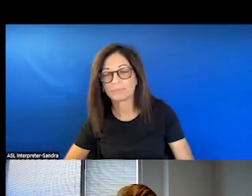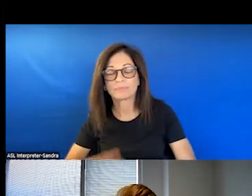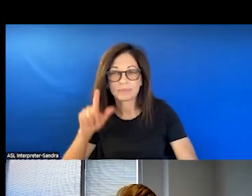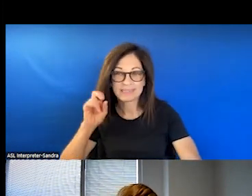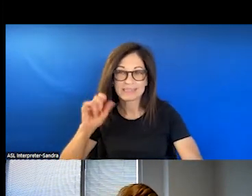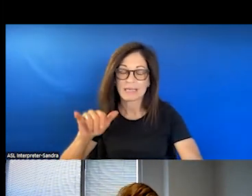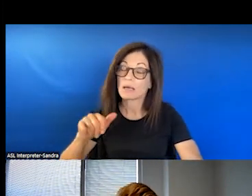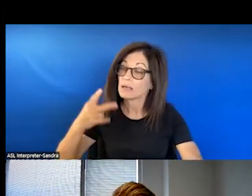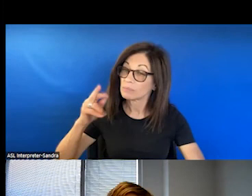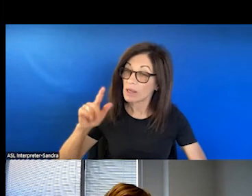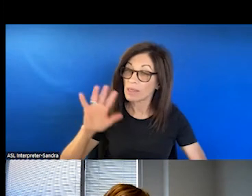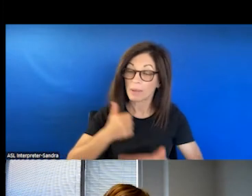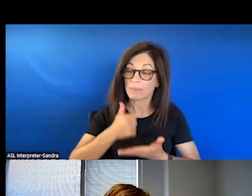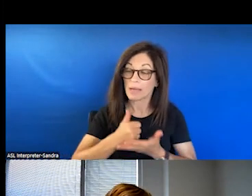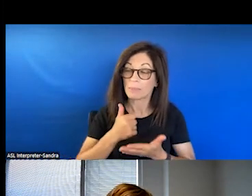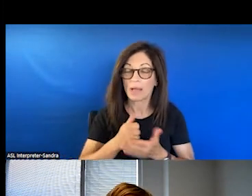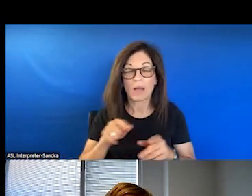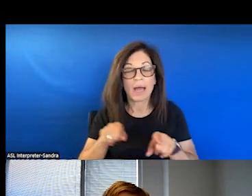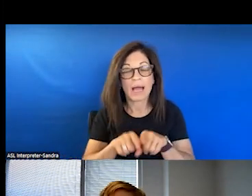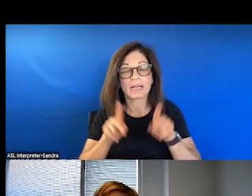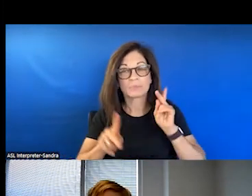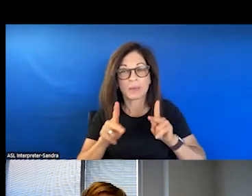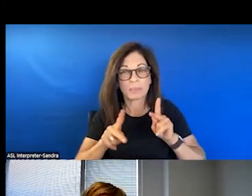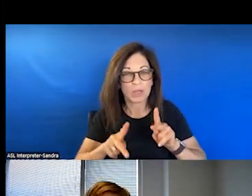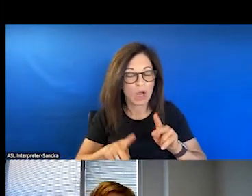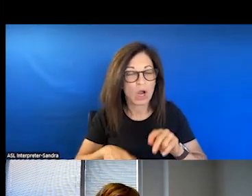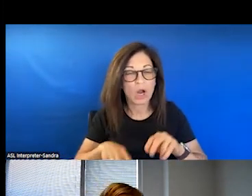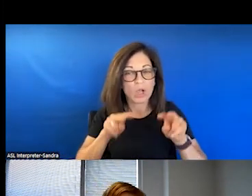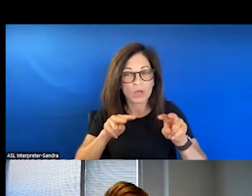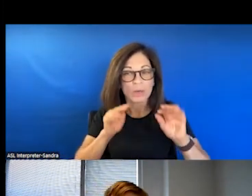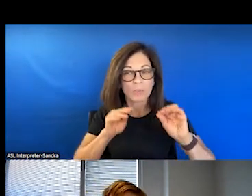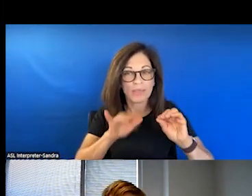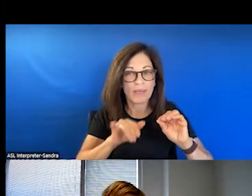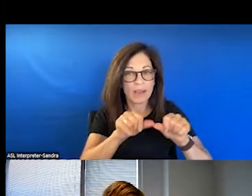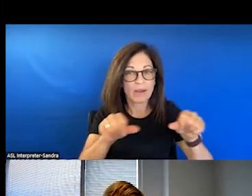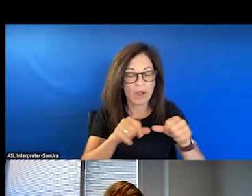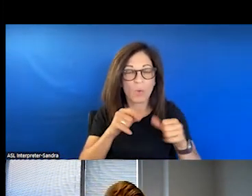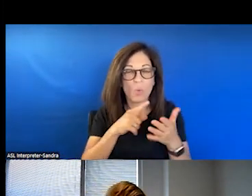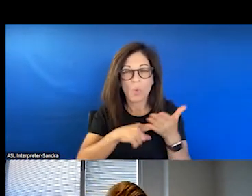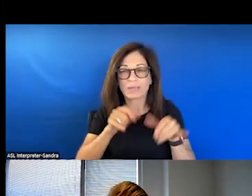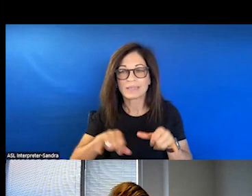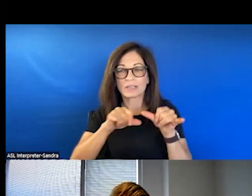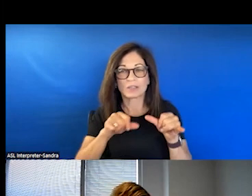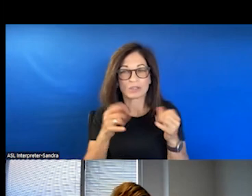AT WHAT THEY'RE PUTTING INTO THEIR, SPOT. THE STANDARDS IN PLACE FOR MOBILE CRISIS. WANT TO,